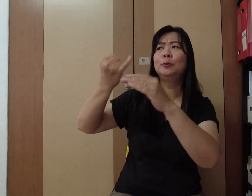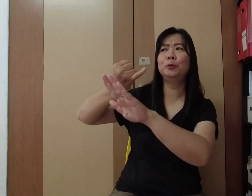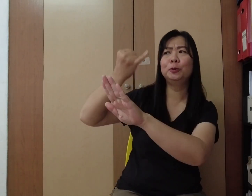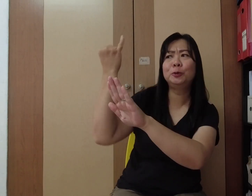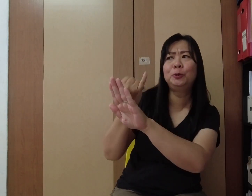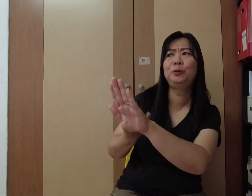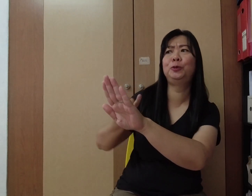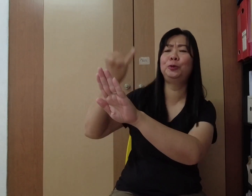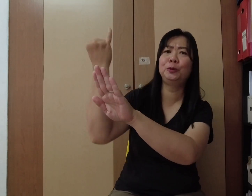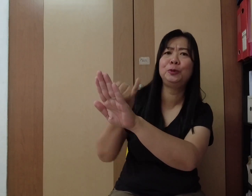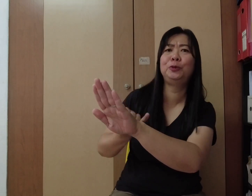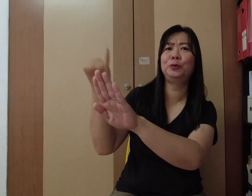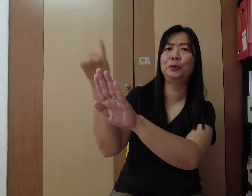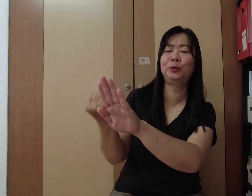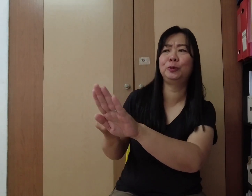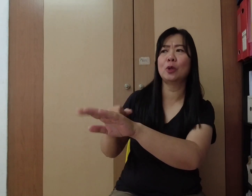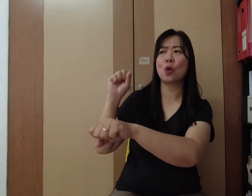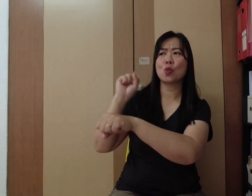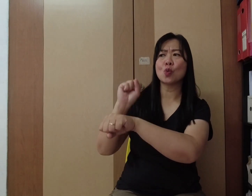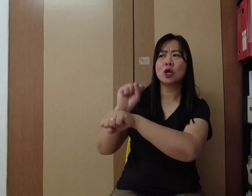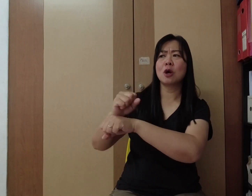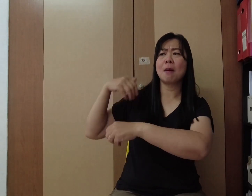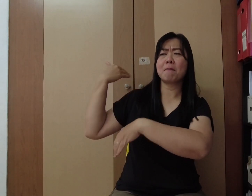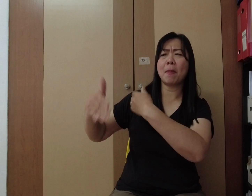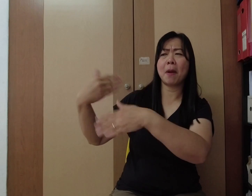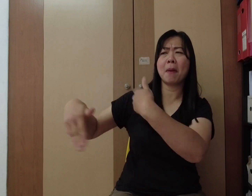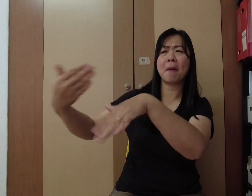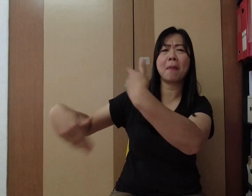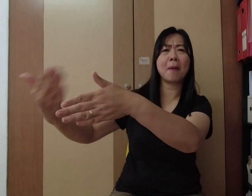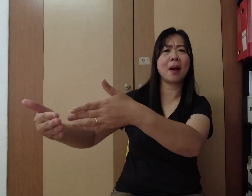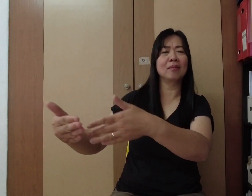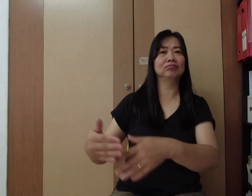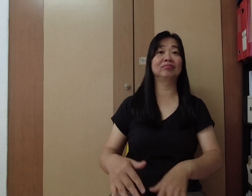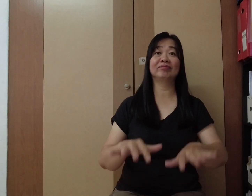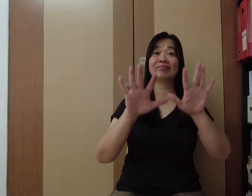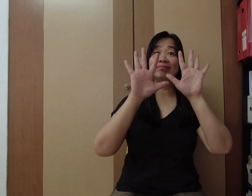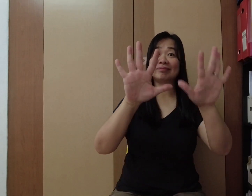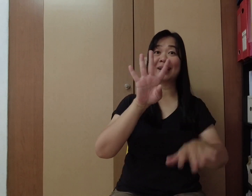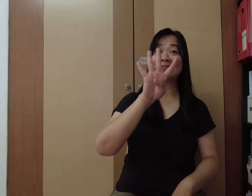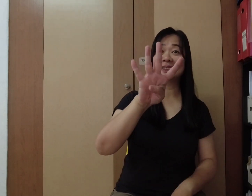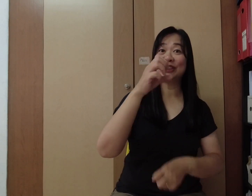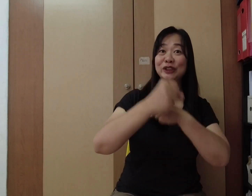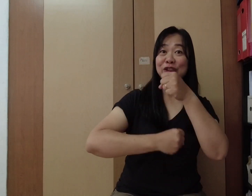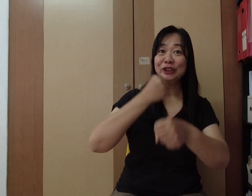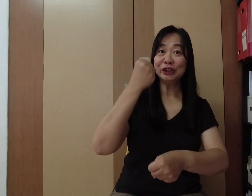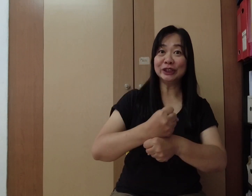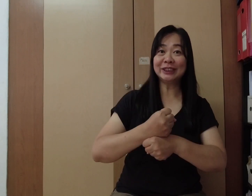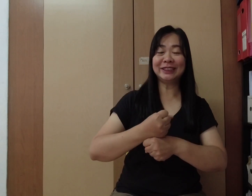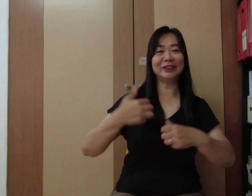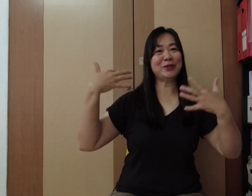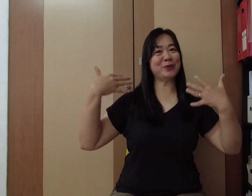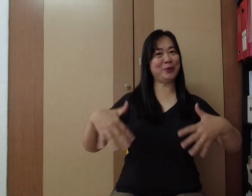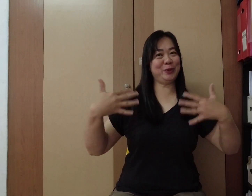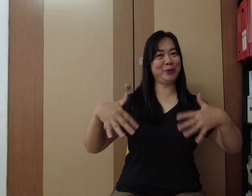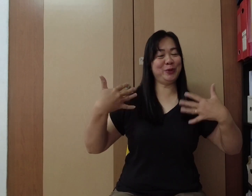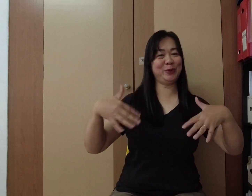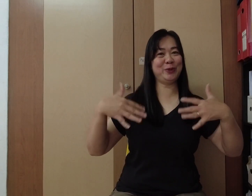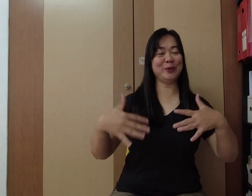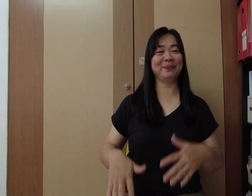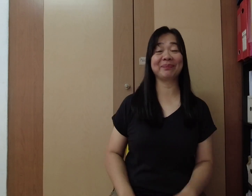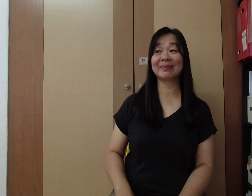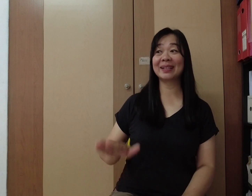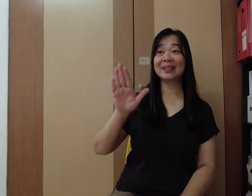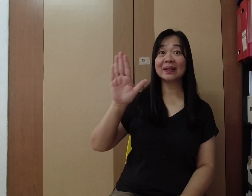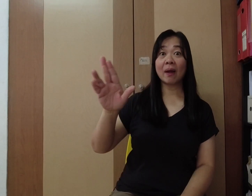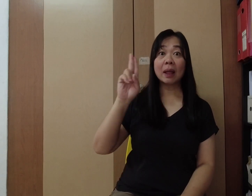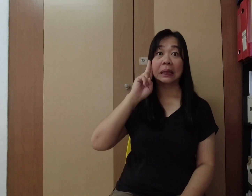in creativity and design. She has been working for 14 years!